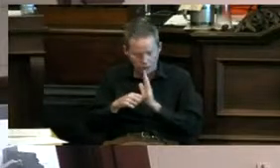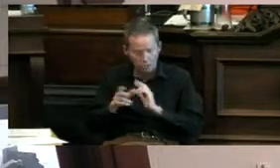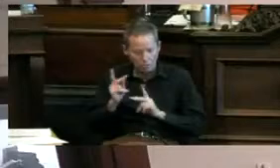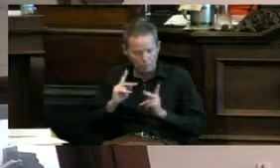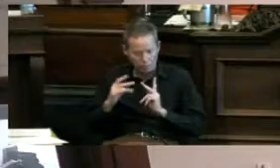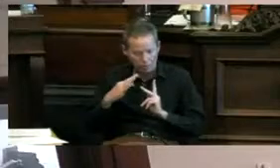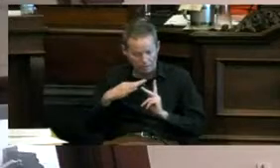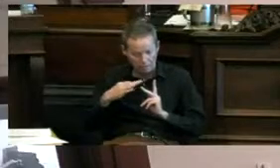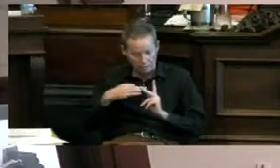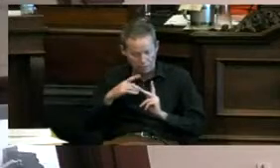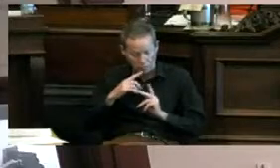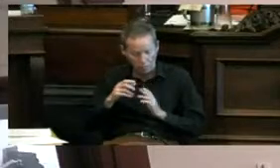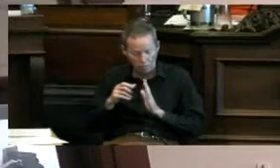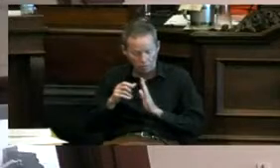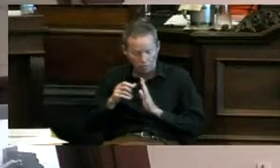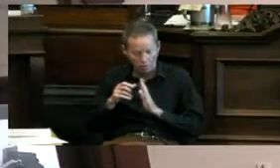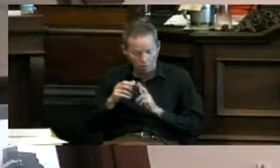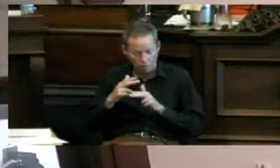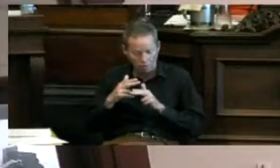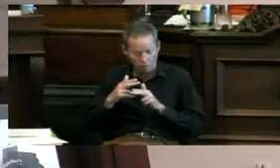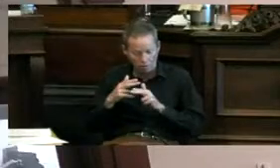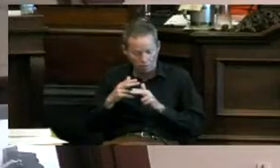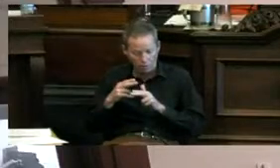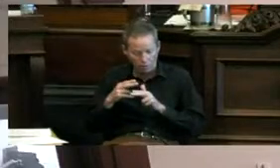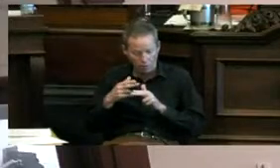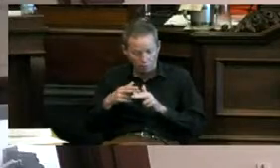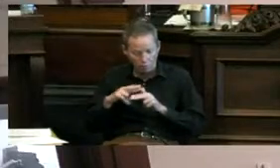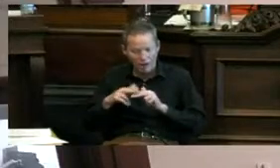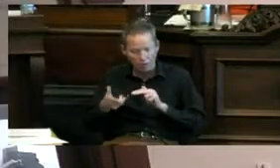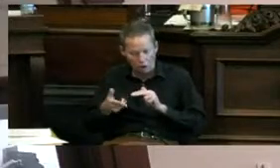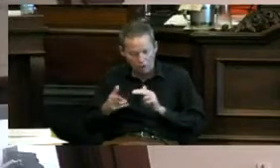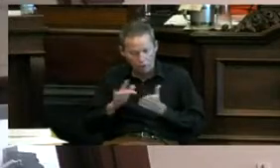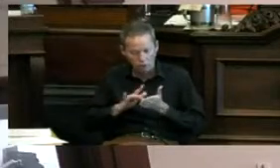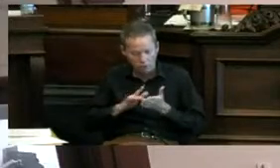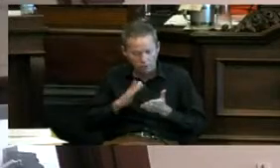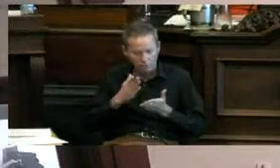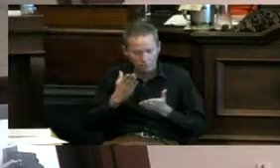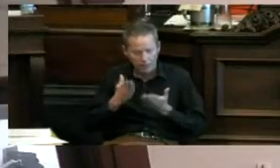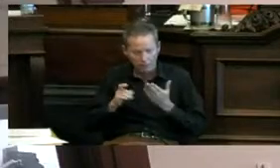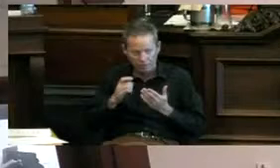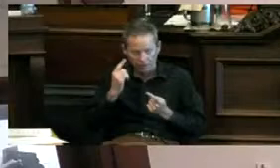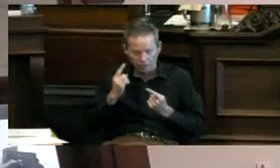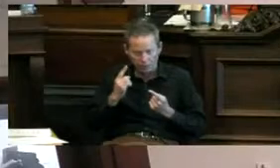a very expensive procedure as well. And folks who may be